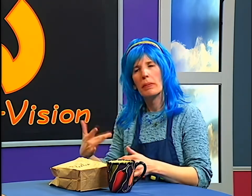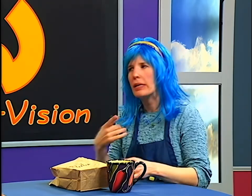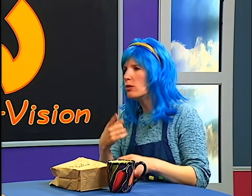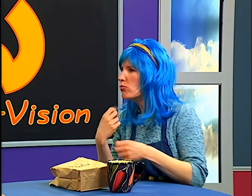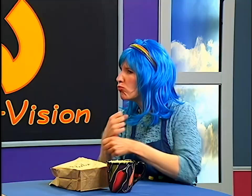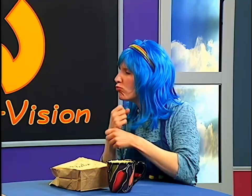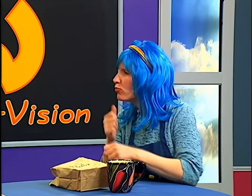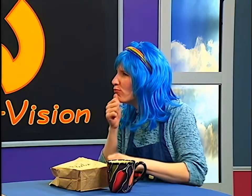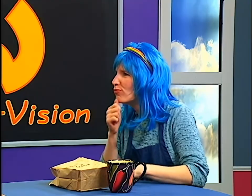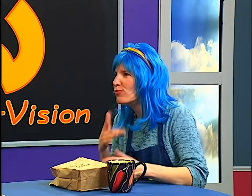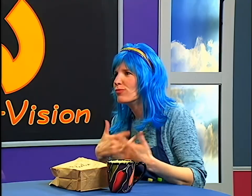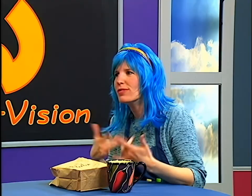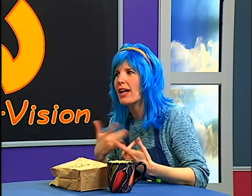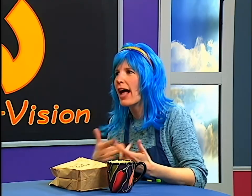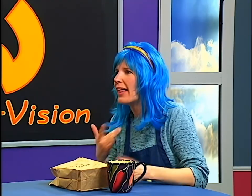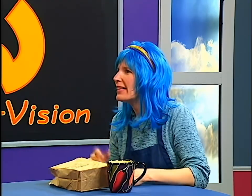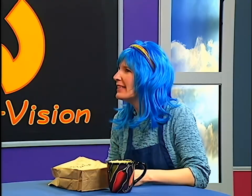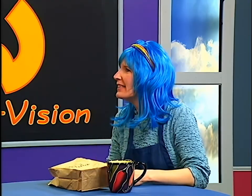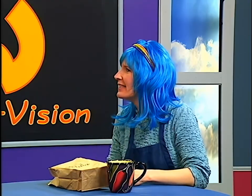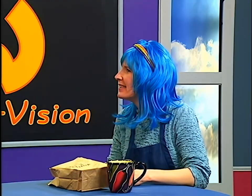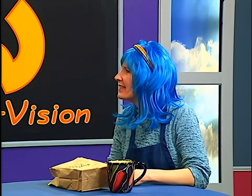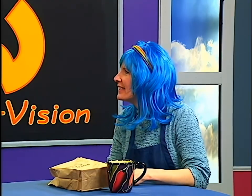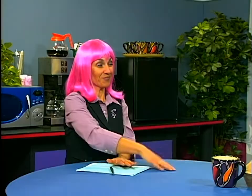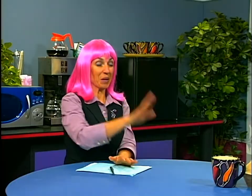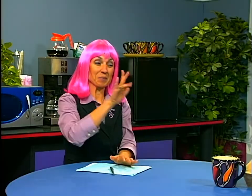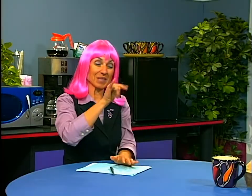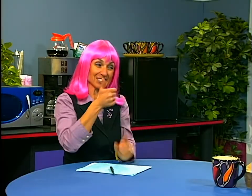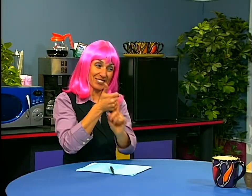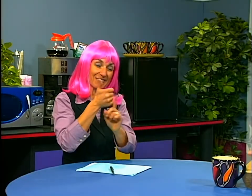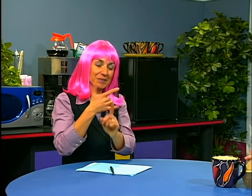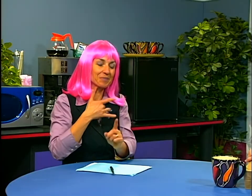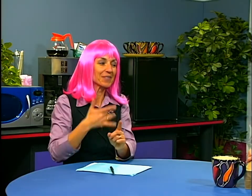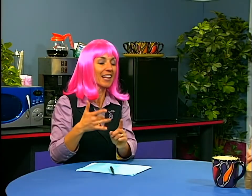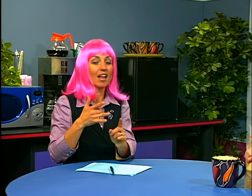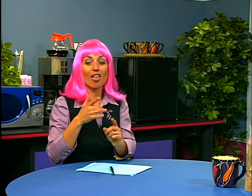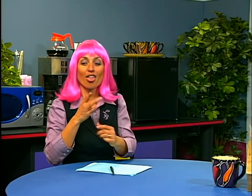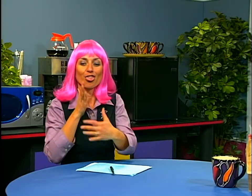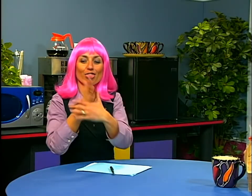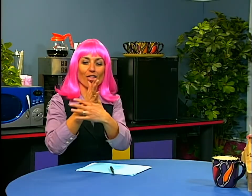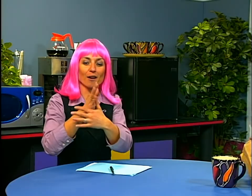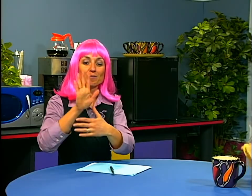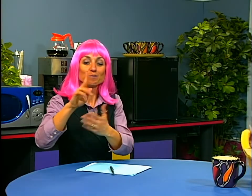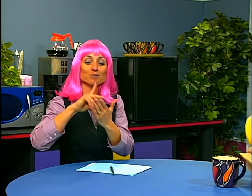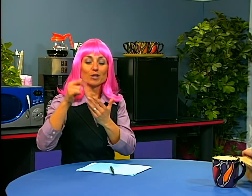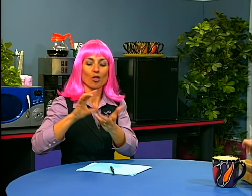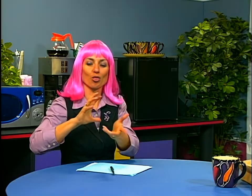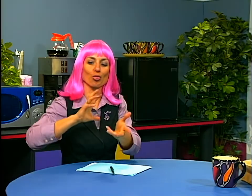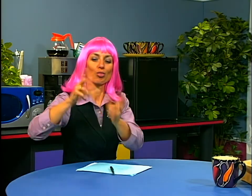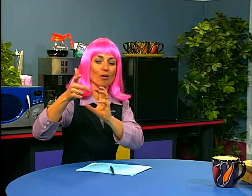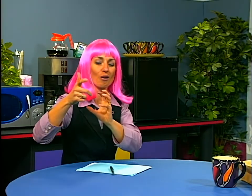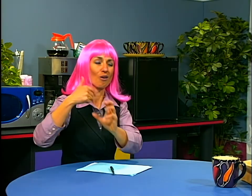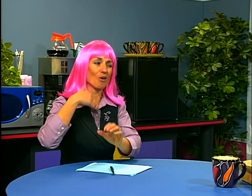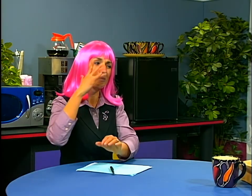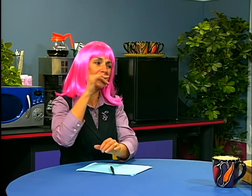WELL, LET'S KEEP OUR FINGERS CROSSED. I THINK IT'LL BE FINE. THERE IT IS.